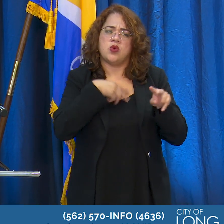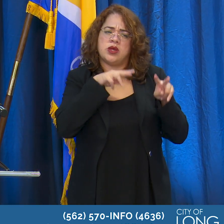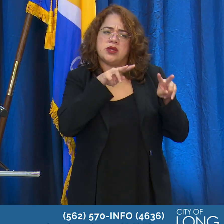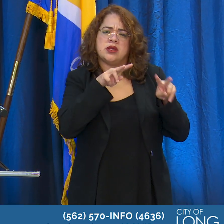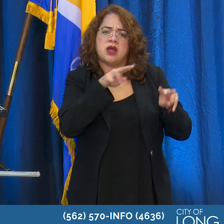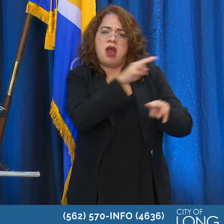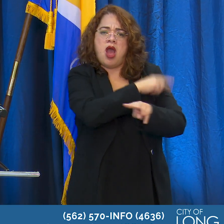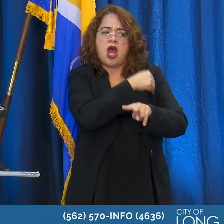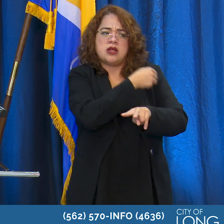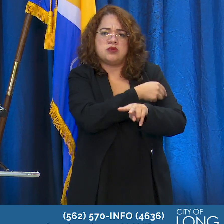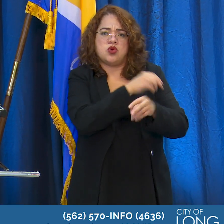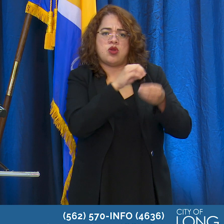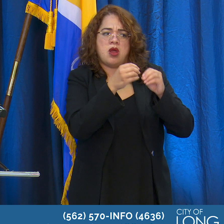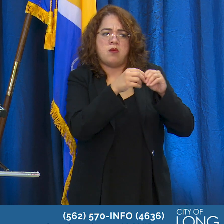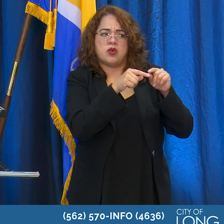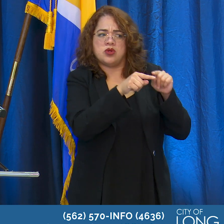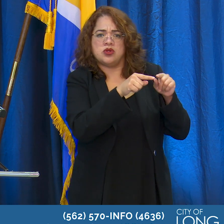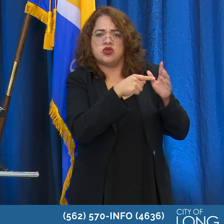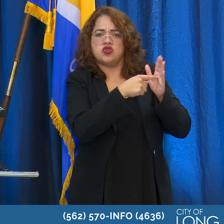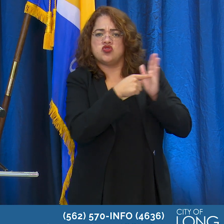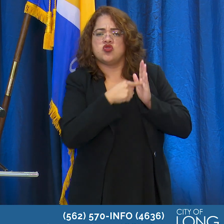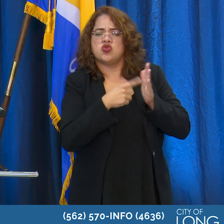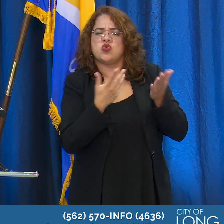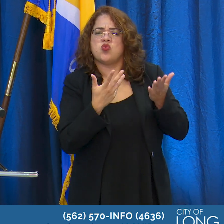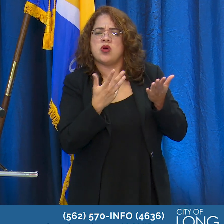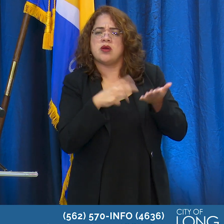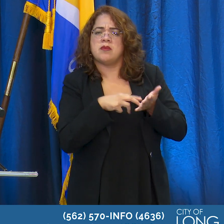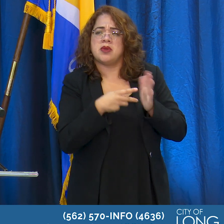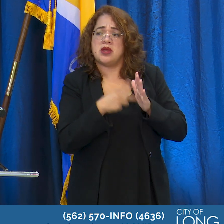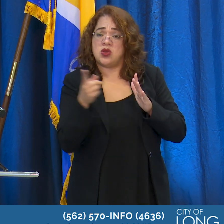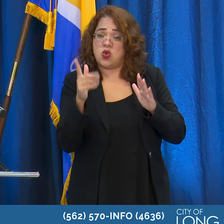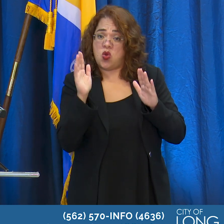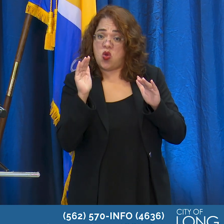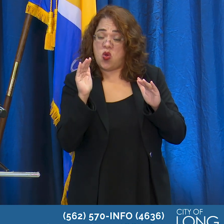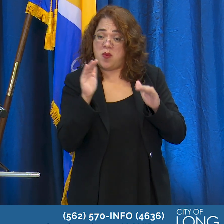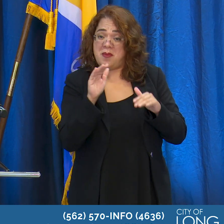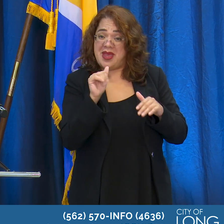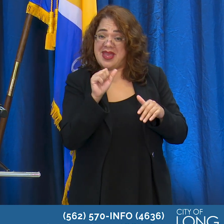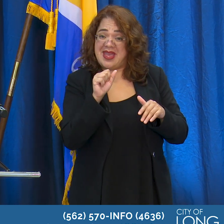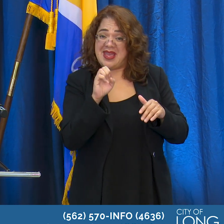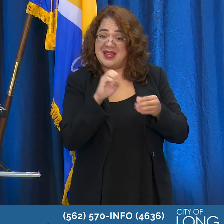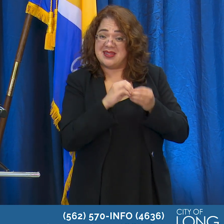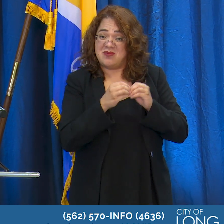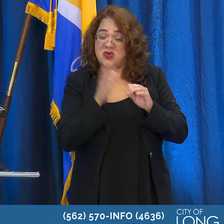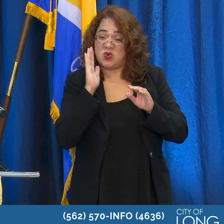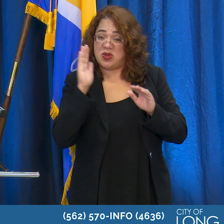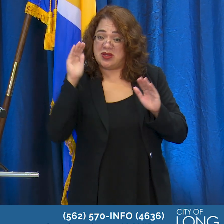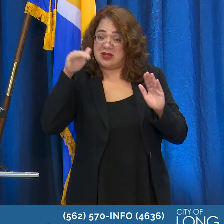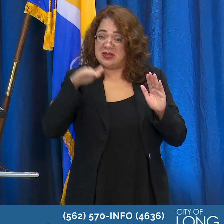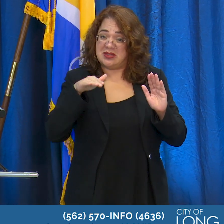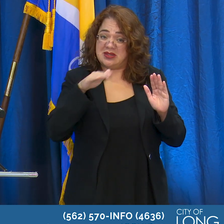that so I'm just wondering if you're hopeful that the case numbers are also trending down and the public's behavior is